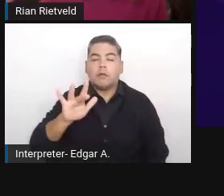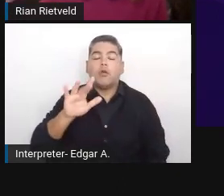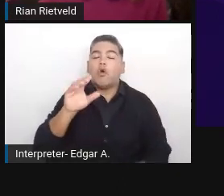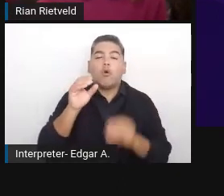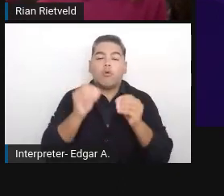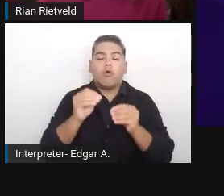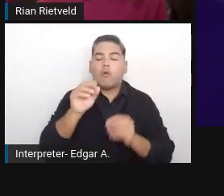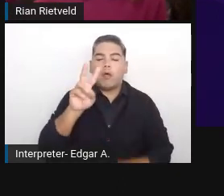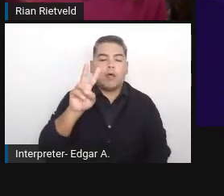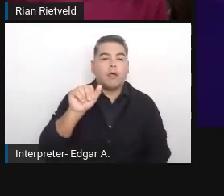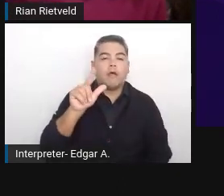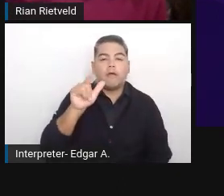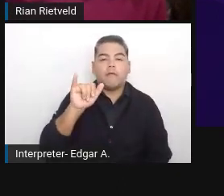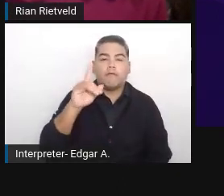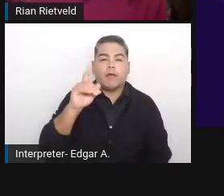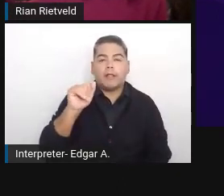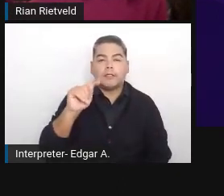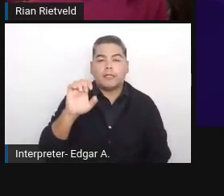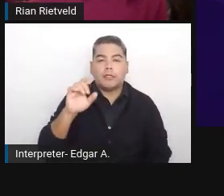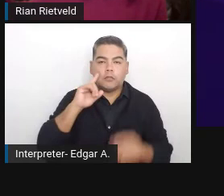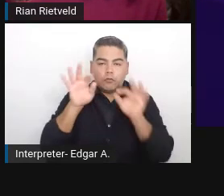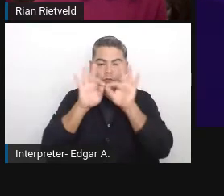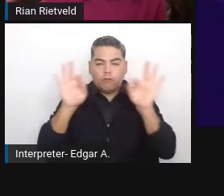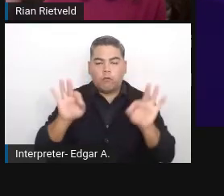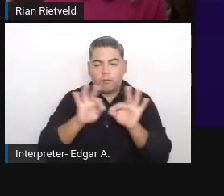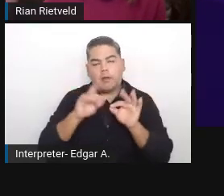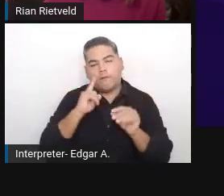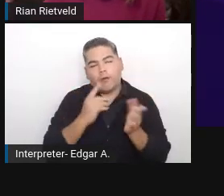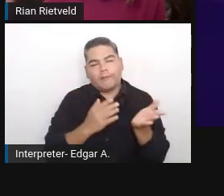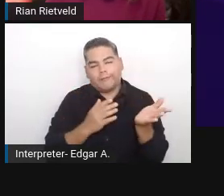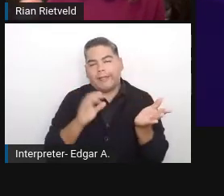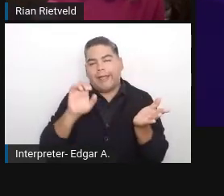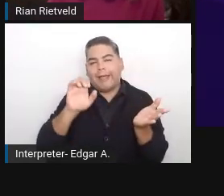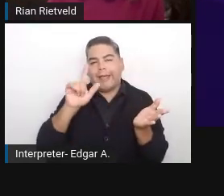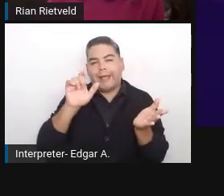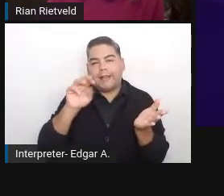to the form element so that validation doesn't pop up.